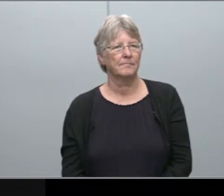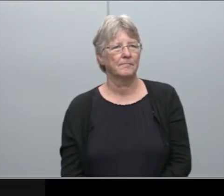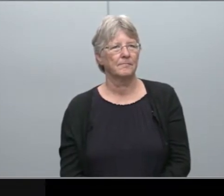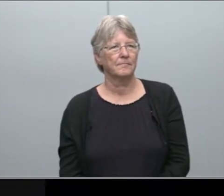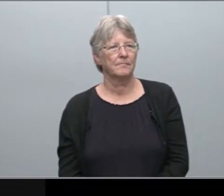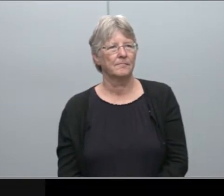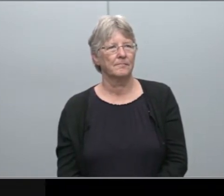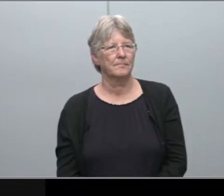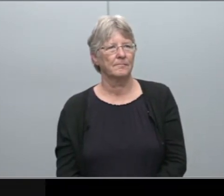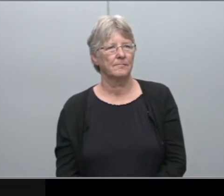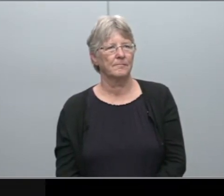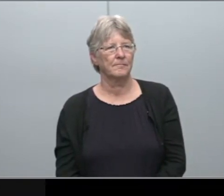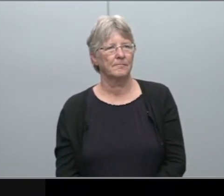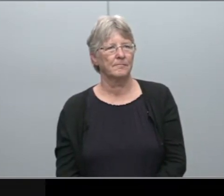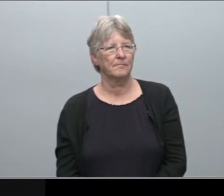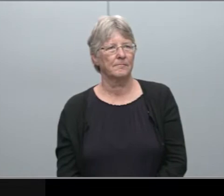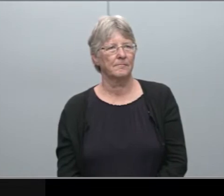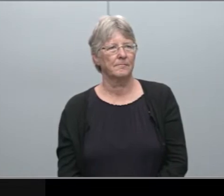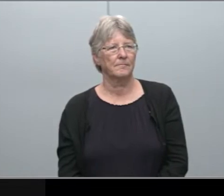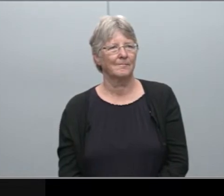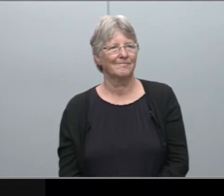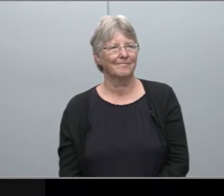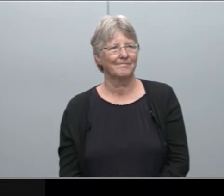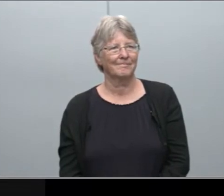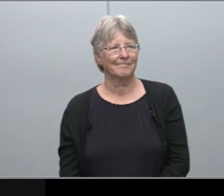you know, I mean, now I think we don't,